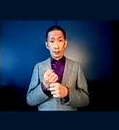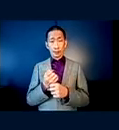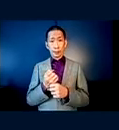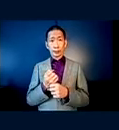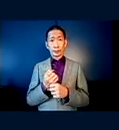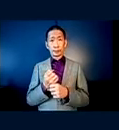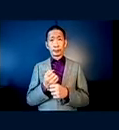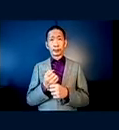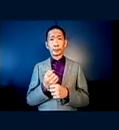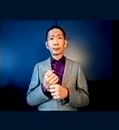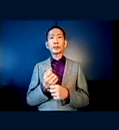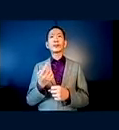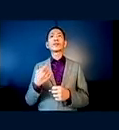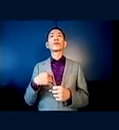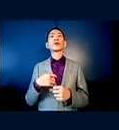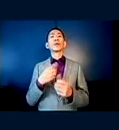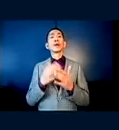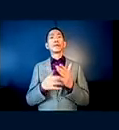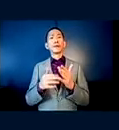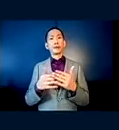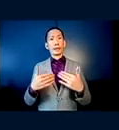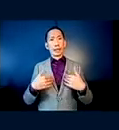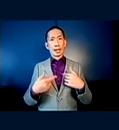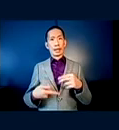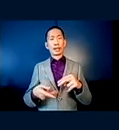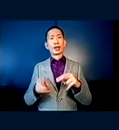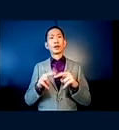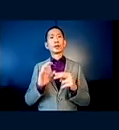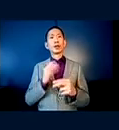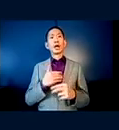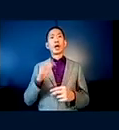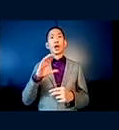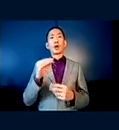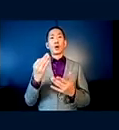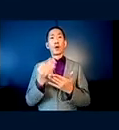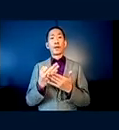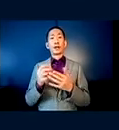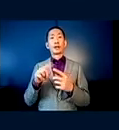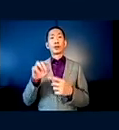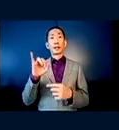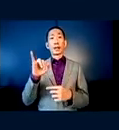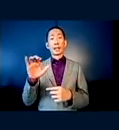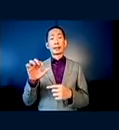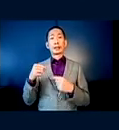CO-FUNDING THIS YEAR. WE HAVE CONSISTENTLY HAD AN INCREASE IN OUR CO-FUNDING TO